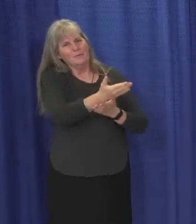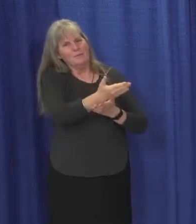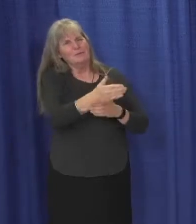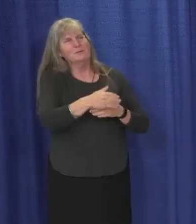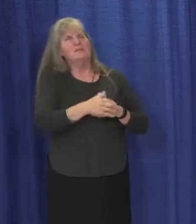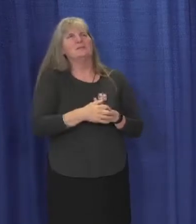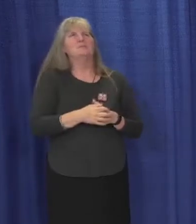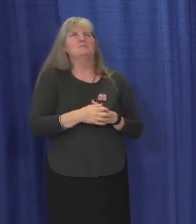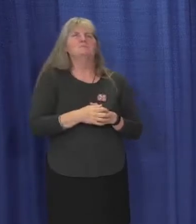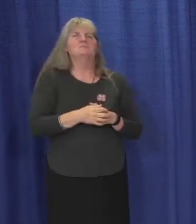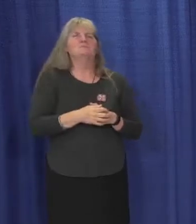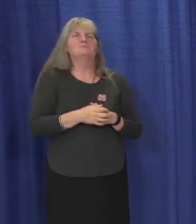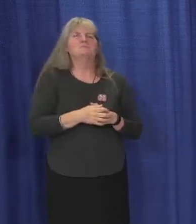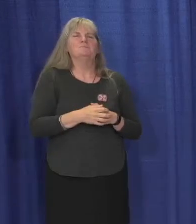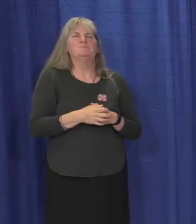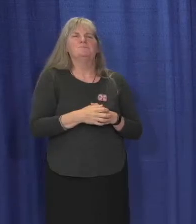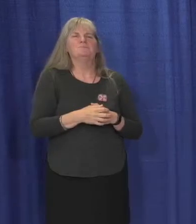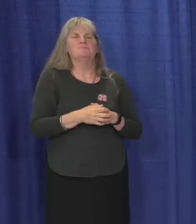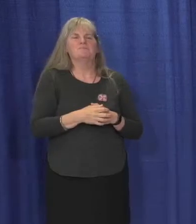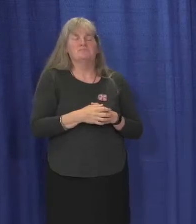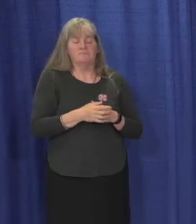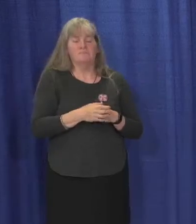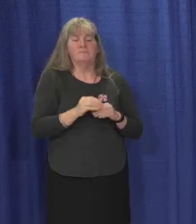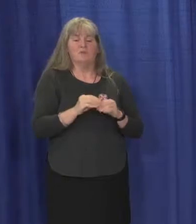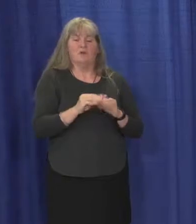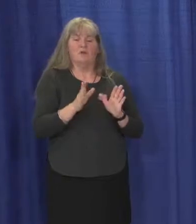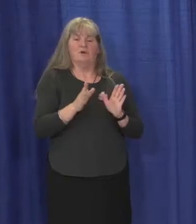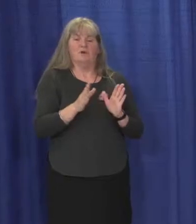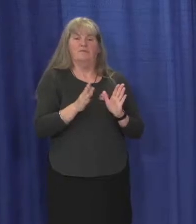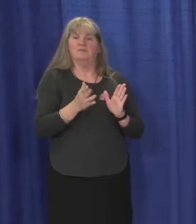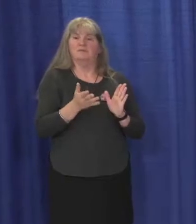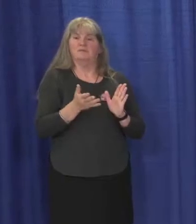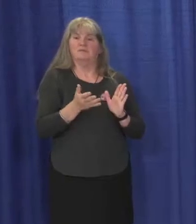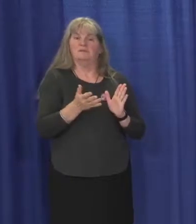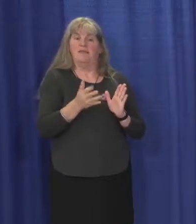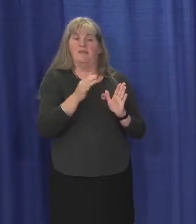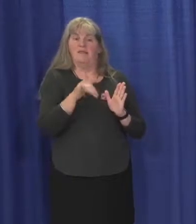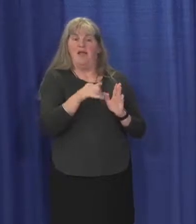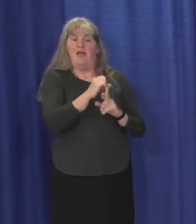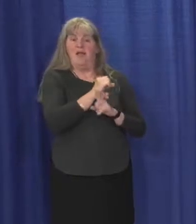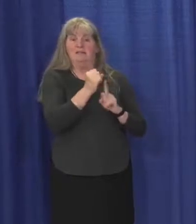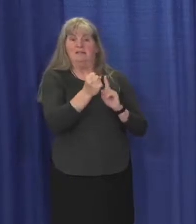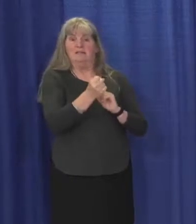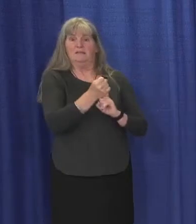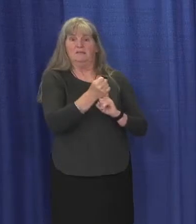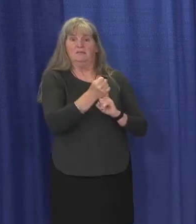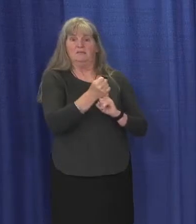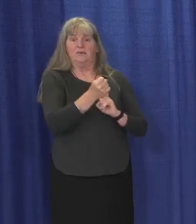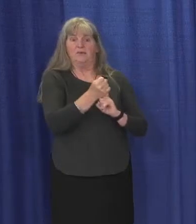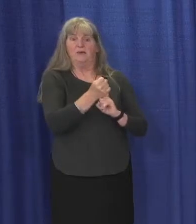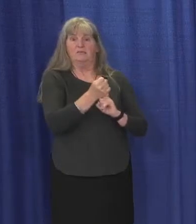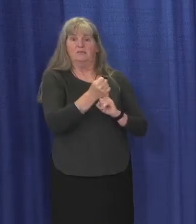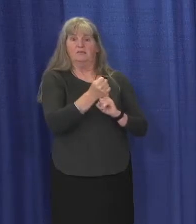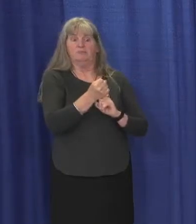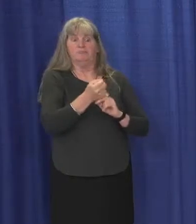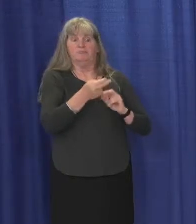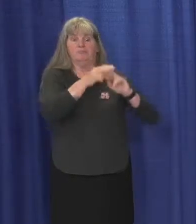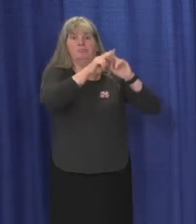bolster and supports and I think those are fairly dramatic examples of when situations have